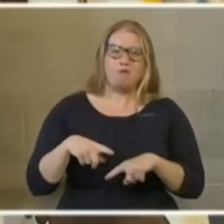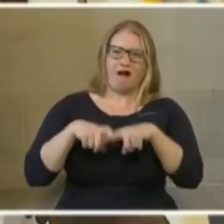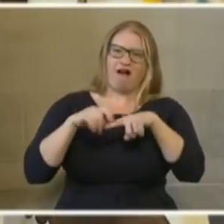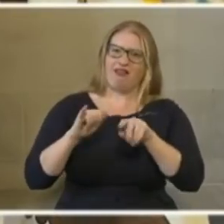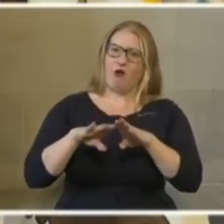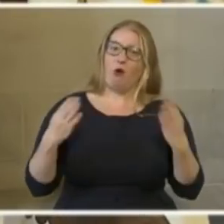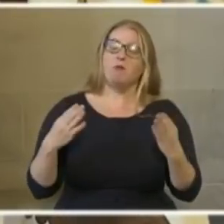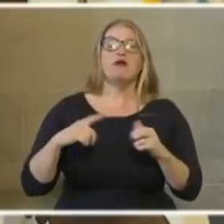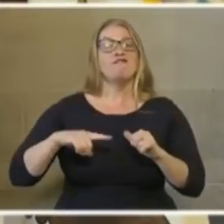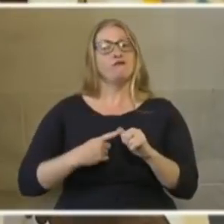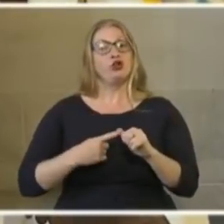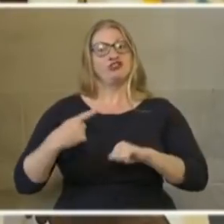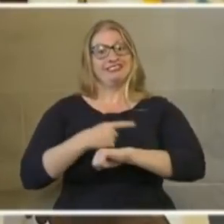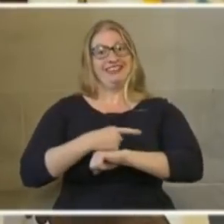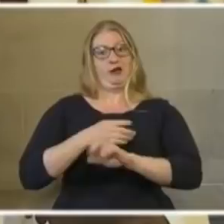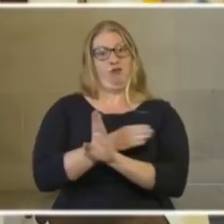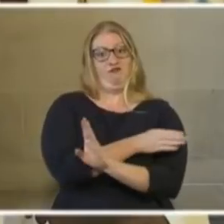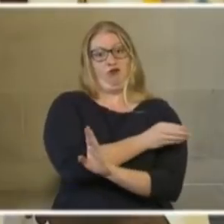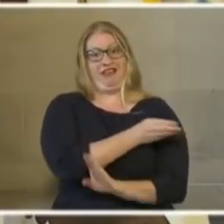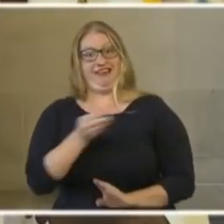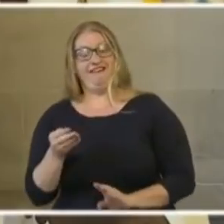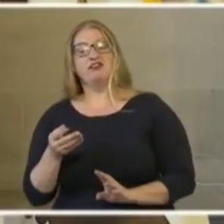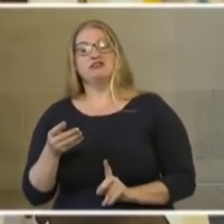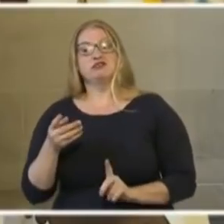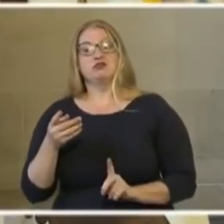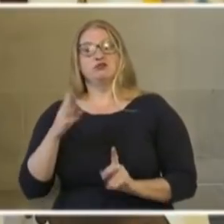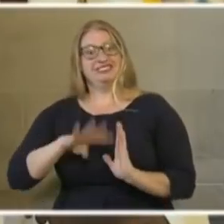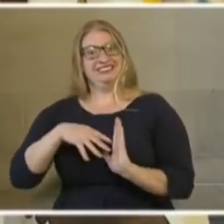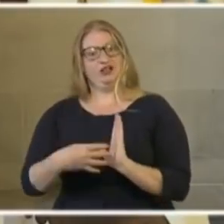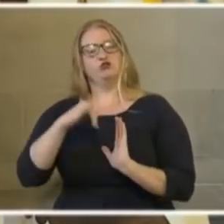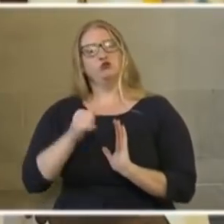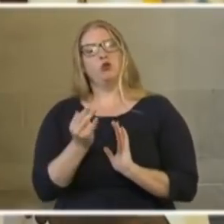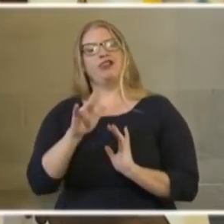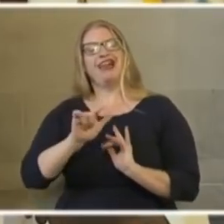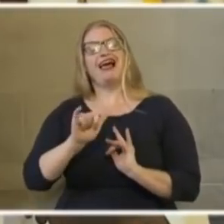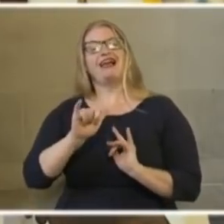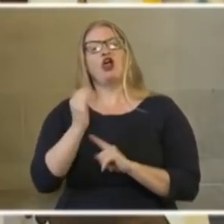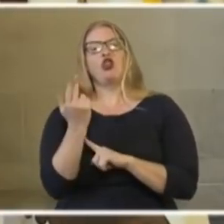SALONS, I KNOW THIS IS VERY CHALLENGING AND A MATTER OF PUBLIC HEALTH SO IT WAS HARD TO MAKE THE DECISION TO PUT A